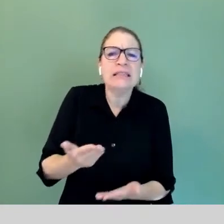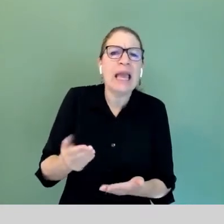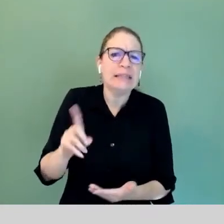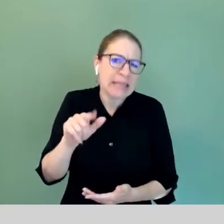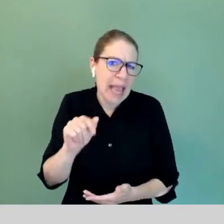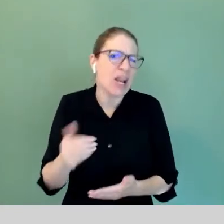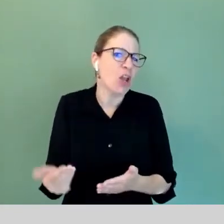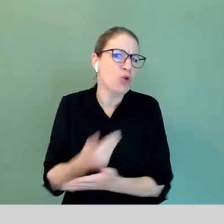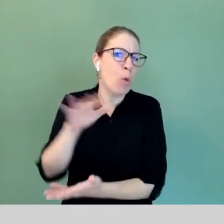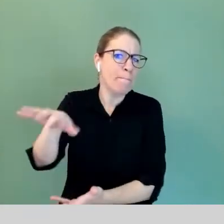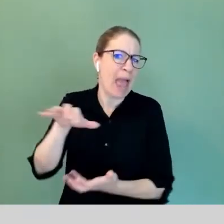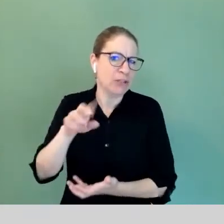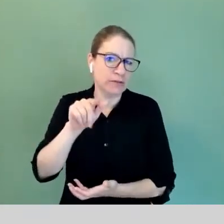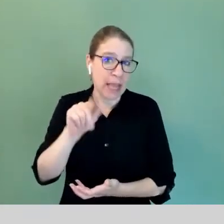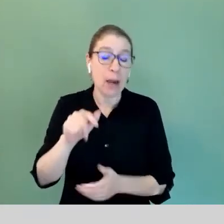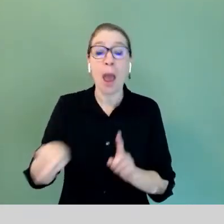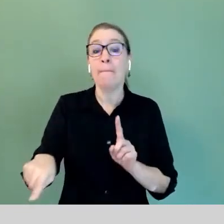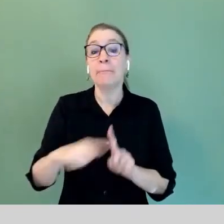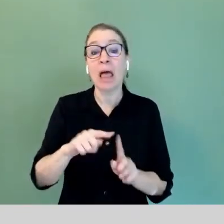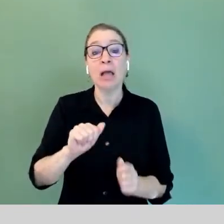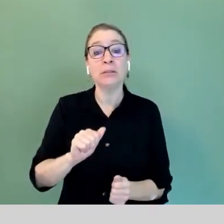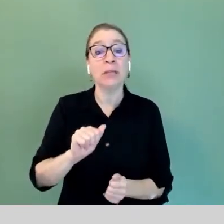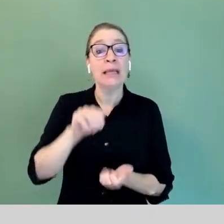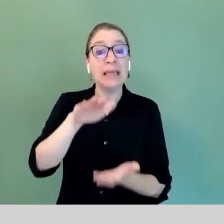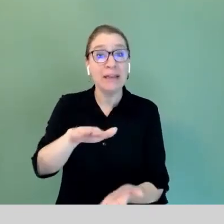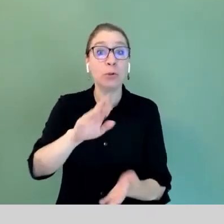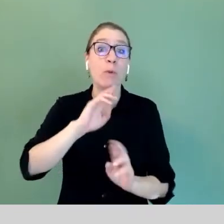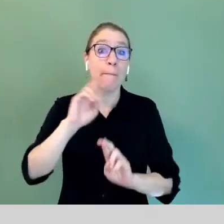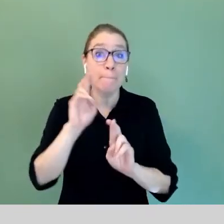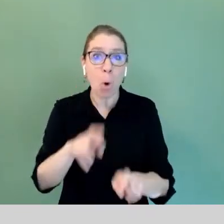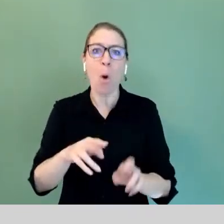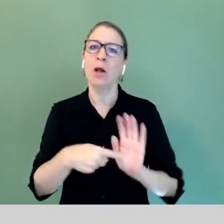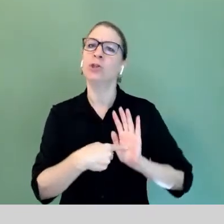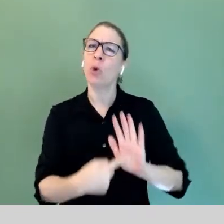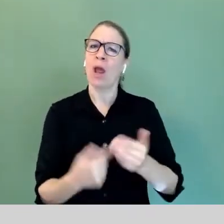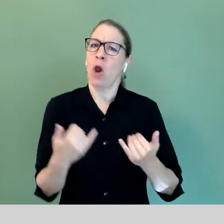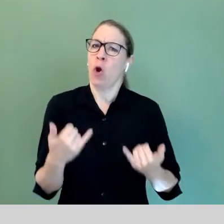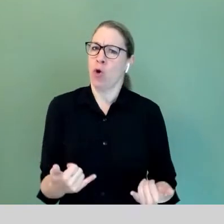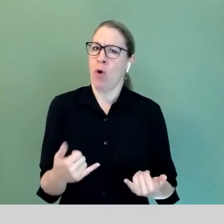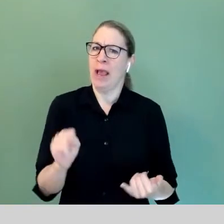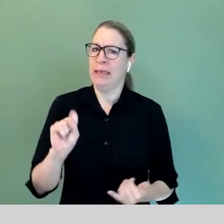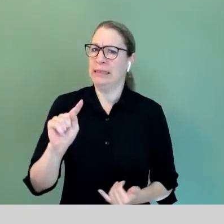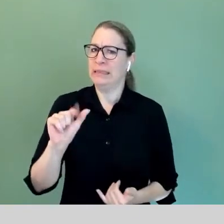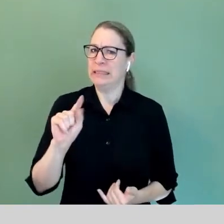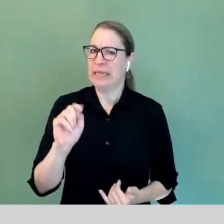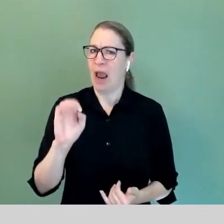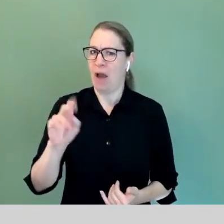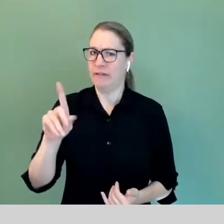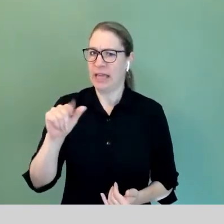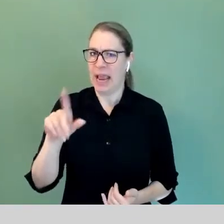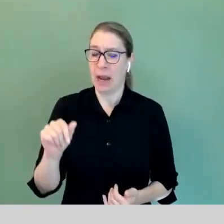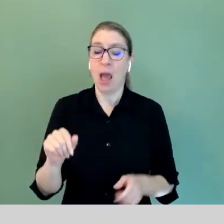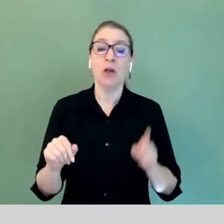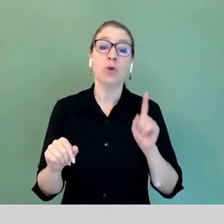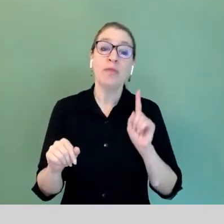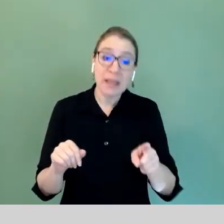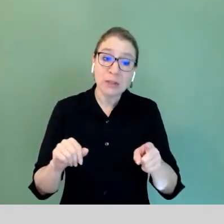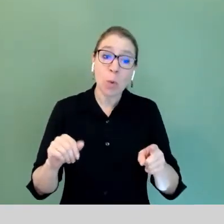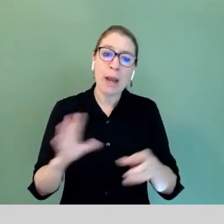And it also outputs a report that documents the current state of your data. So Great Expectations kind of combines profiling,